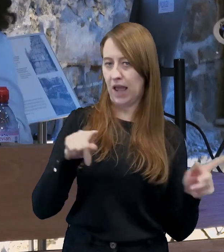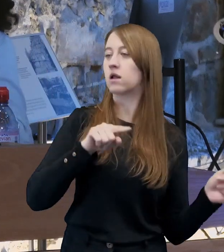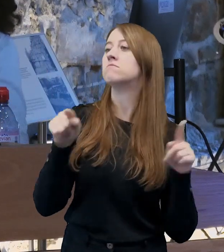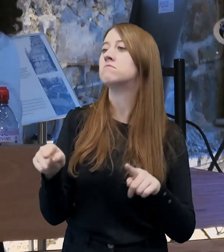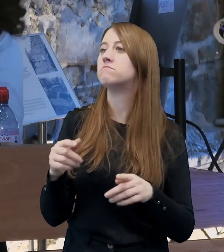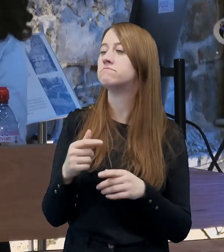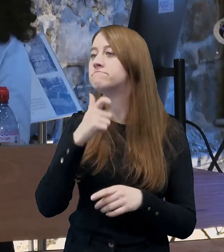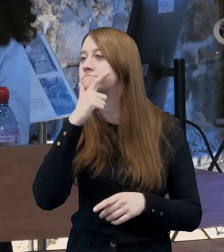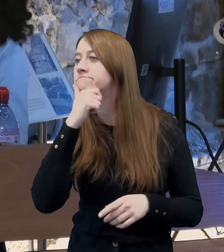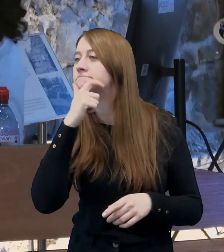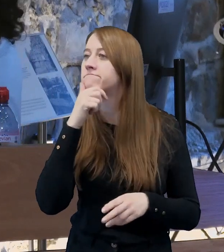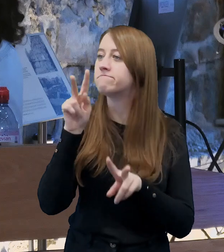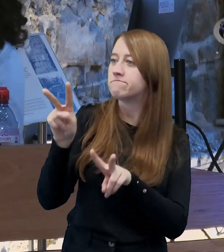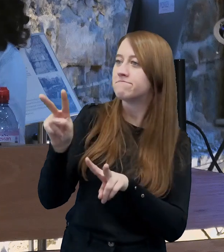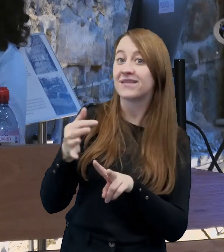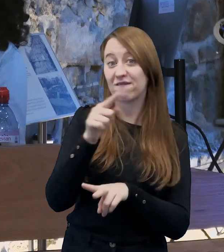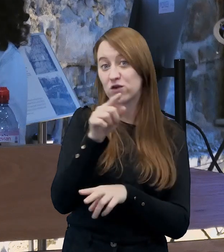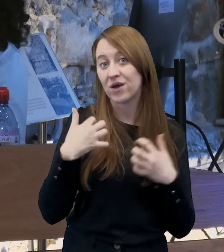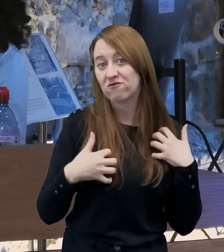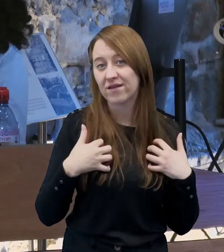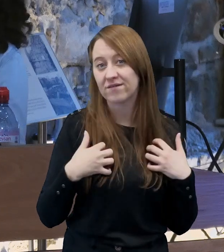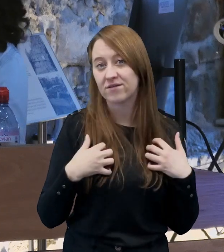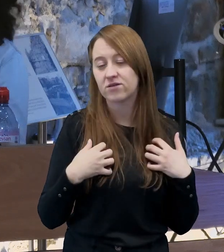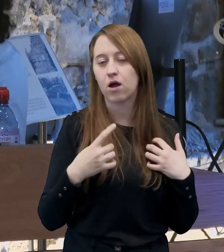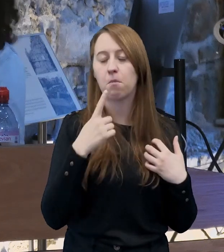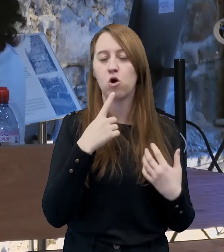It also unfortunately allows it to be climbed on.